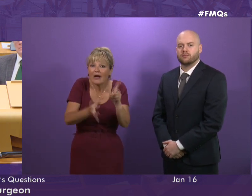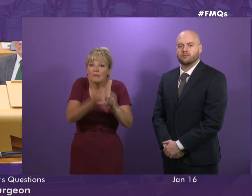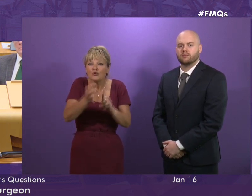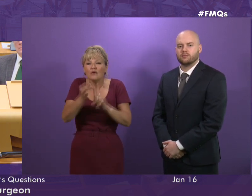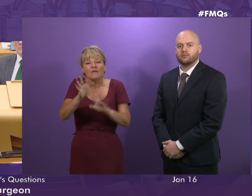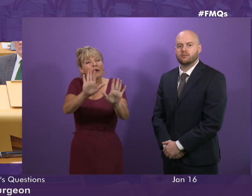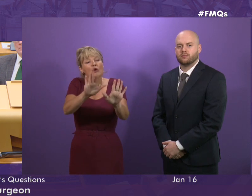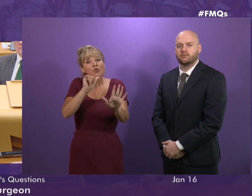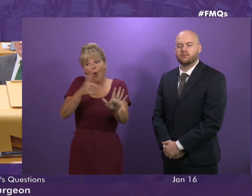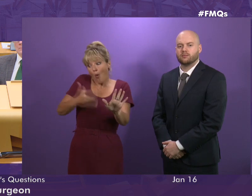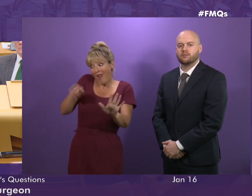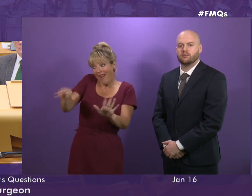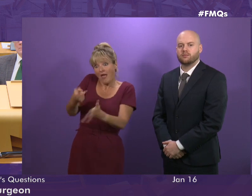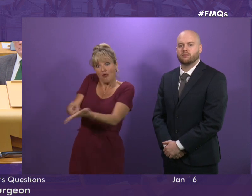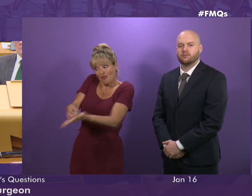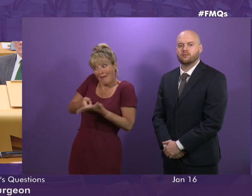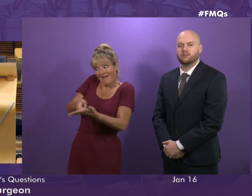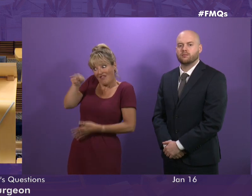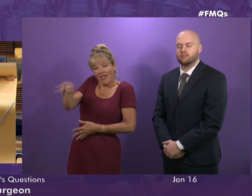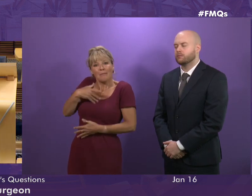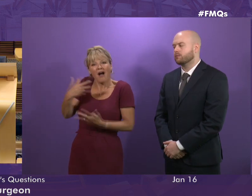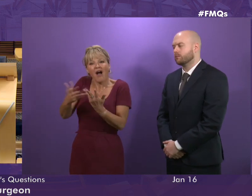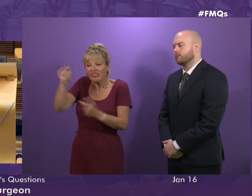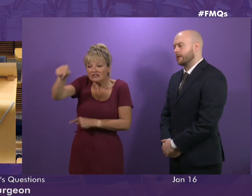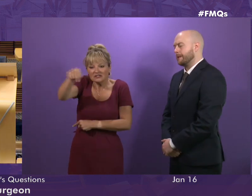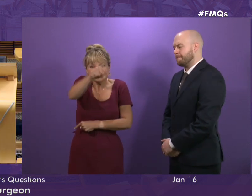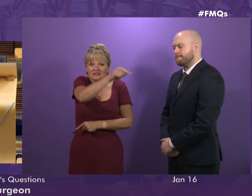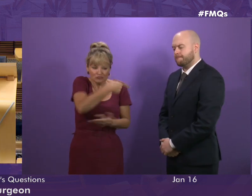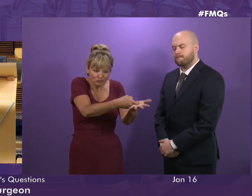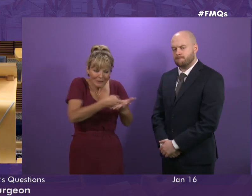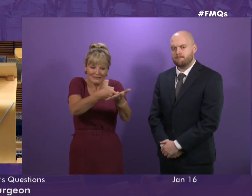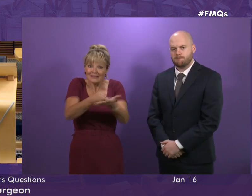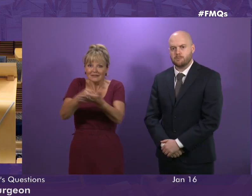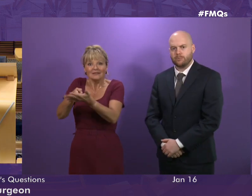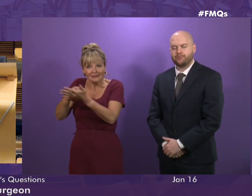not just this case but other very tragic cases that we have seen. It is our responsibility,